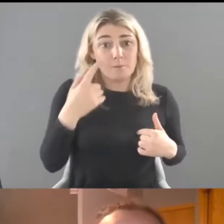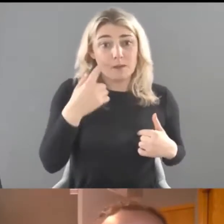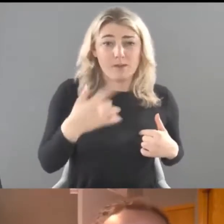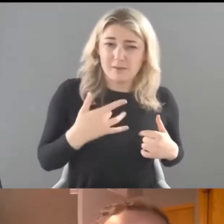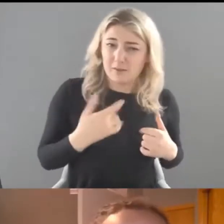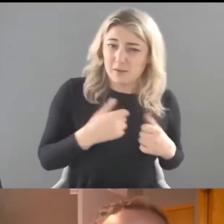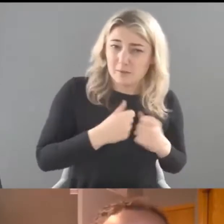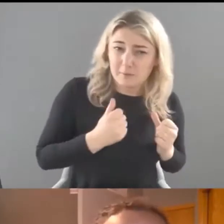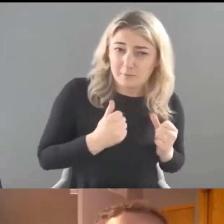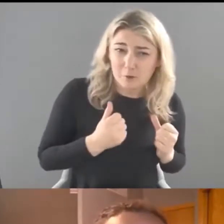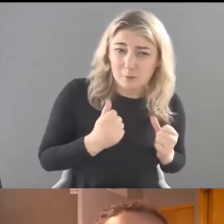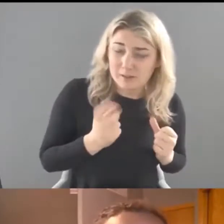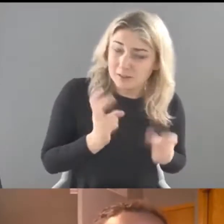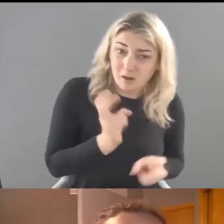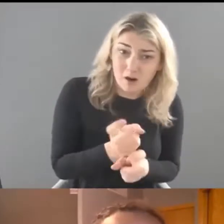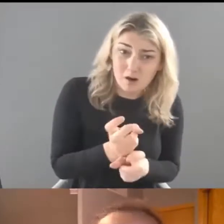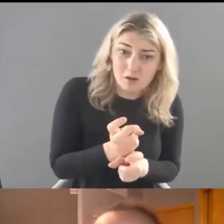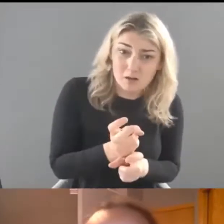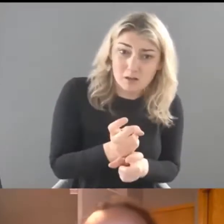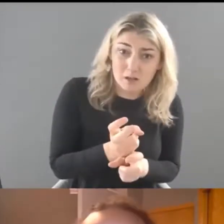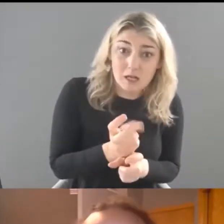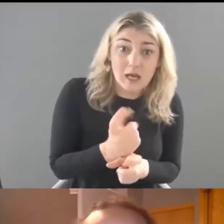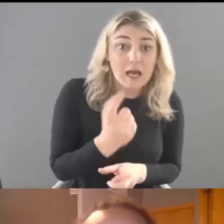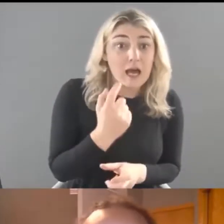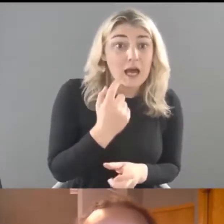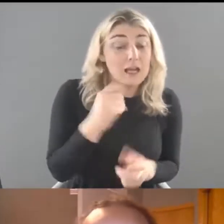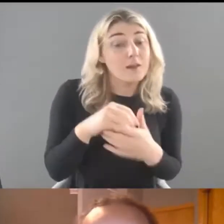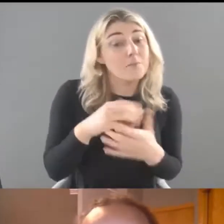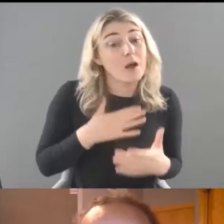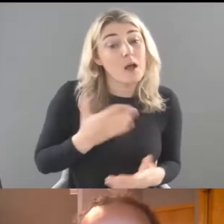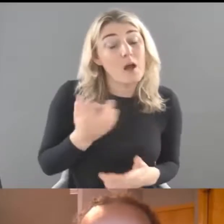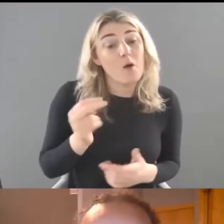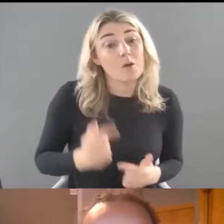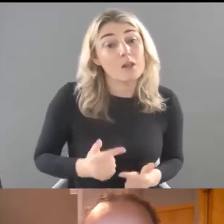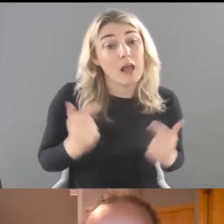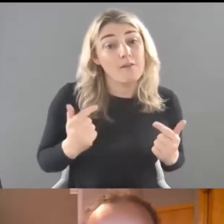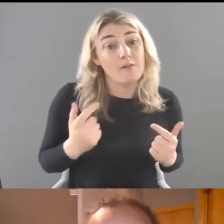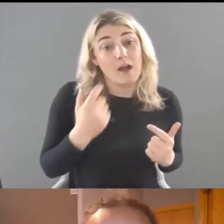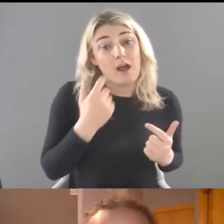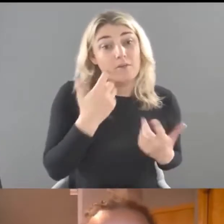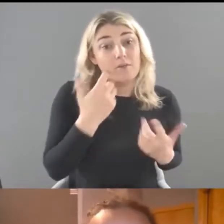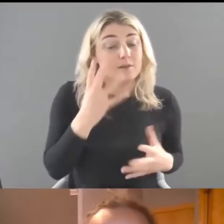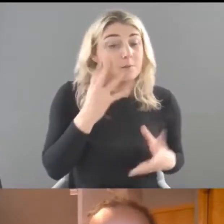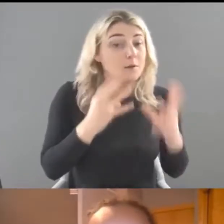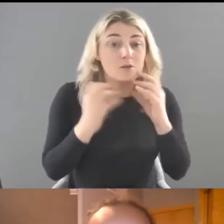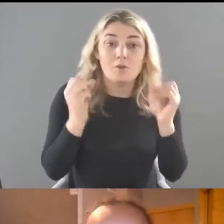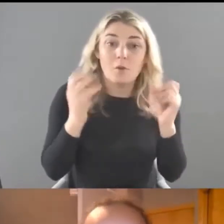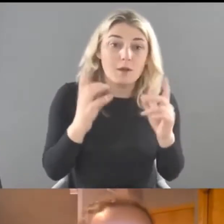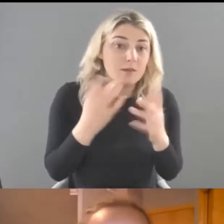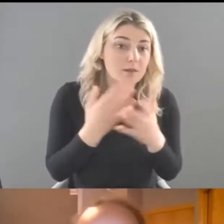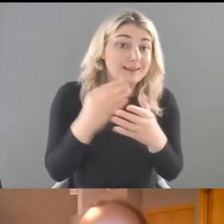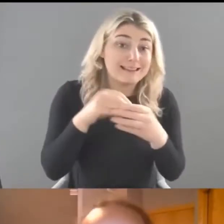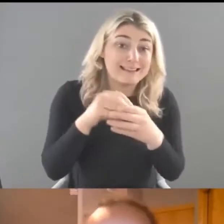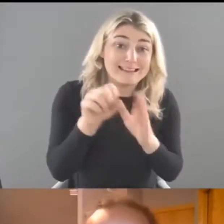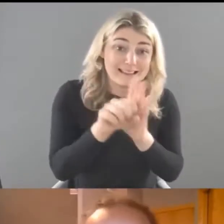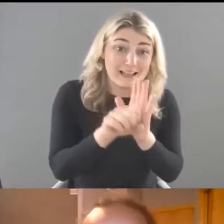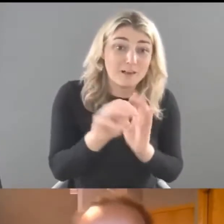Because I've just in my own life, have experienced so many things in the State of Minnesota. One of my daughters tried